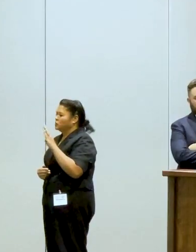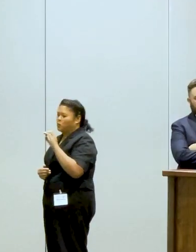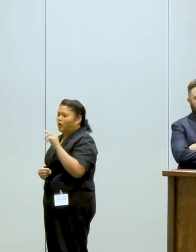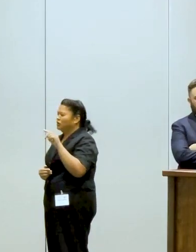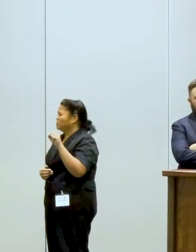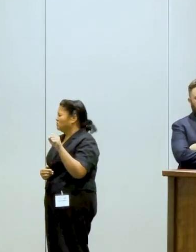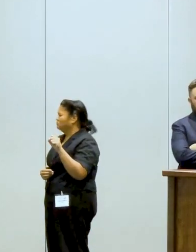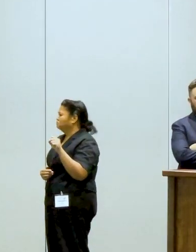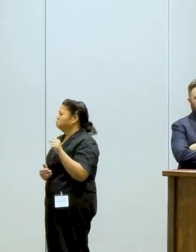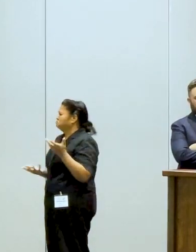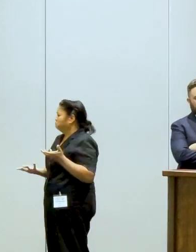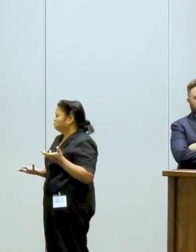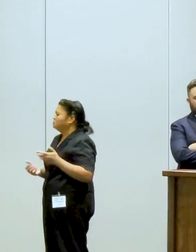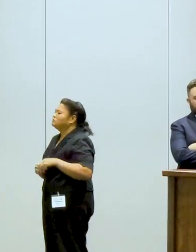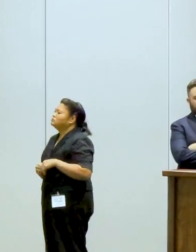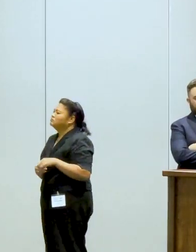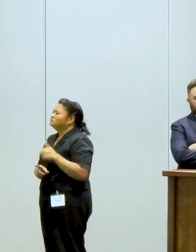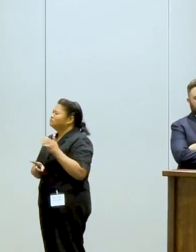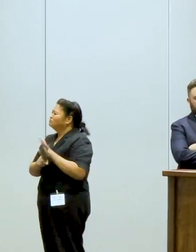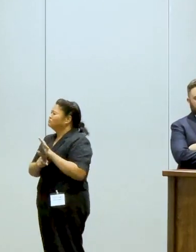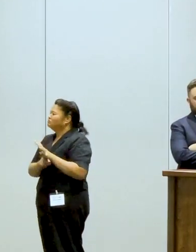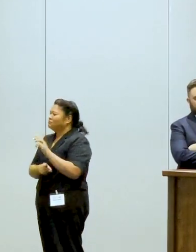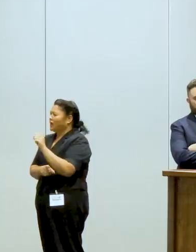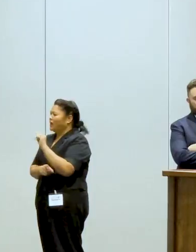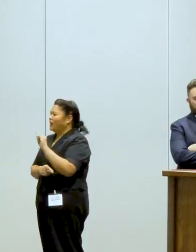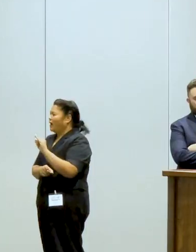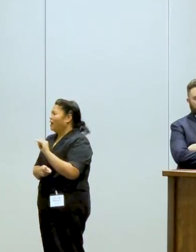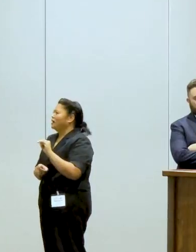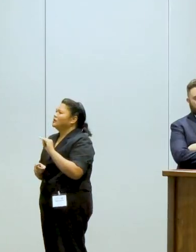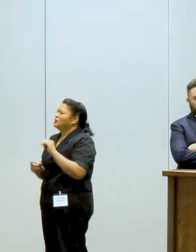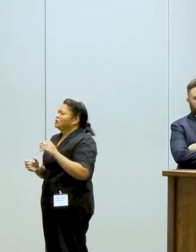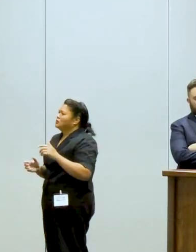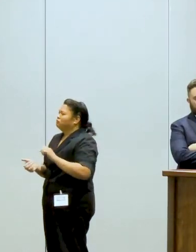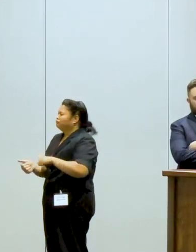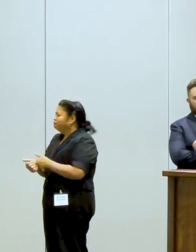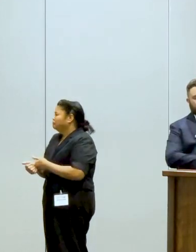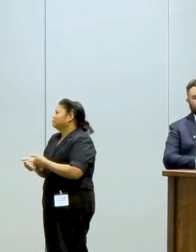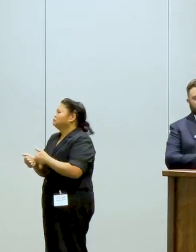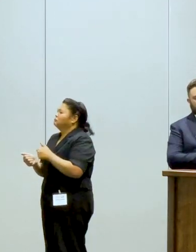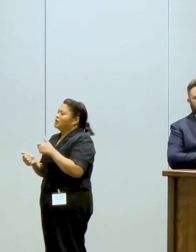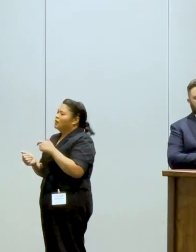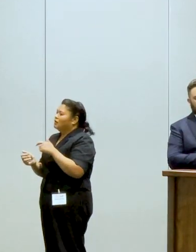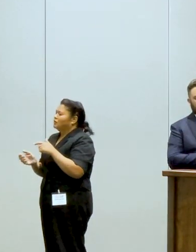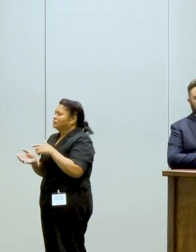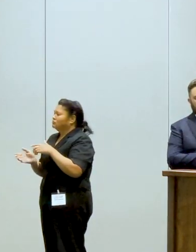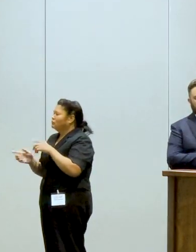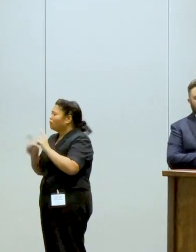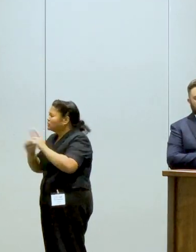are AI driven conversational buddies or assistants are